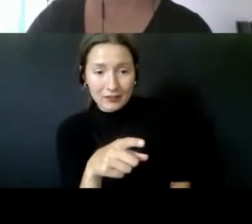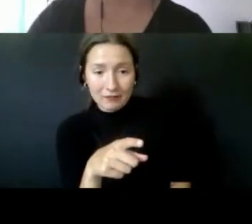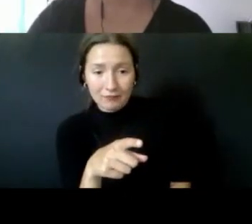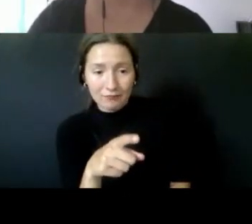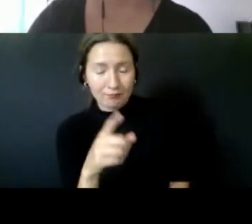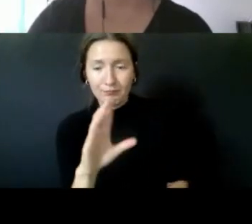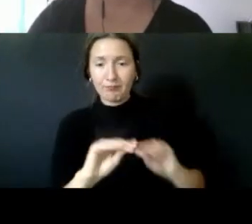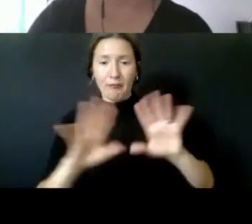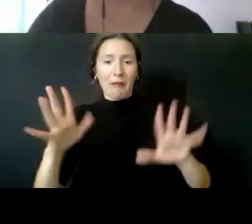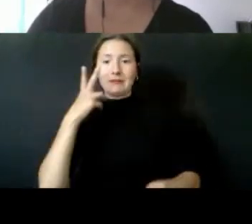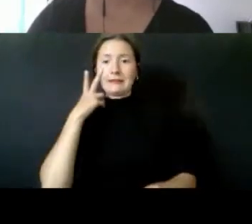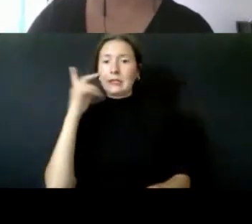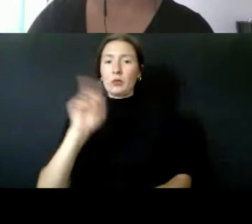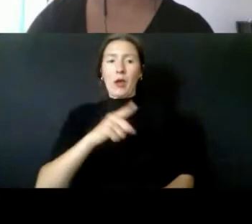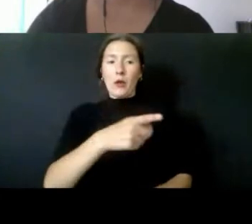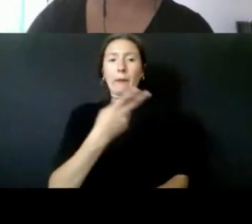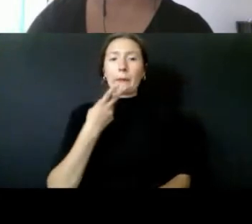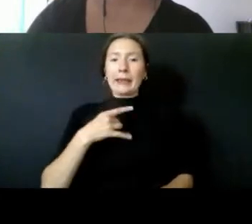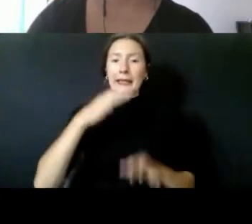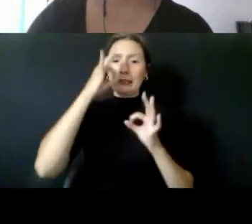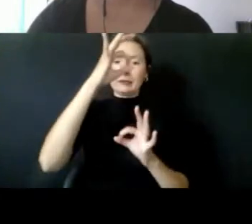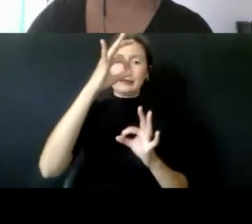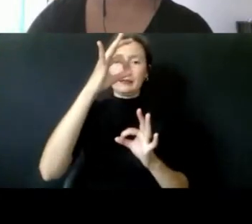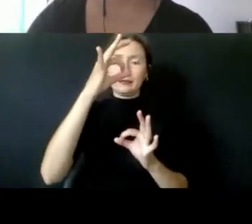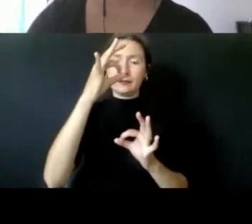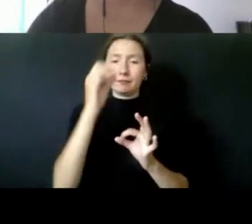and that's just a little visual that i have for myself